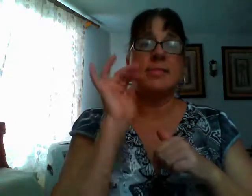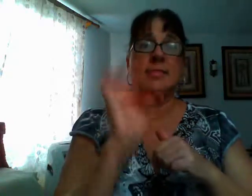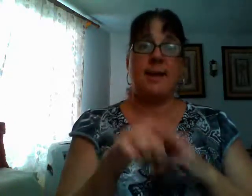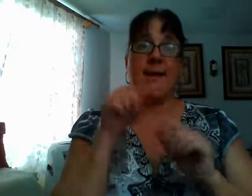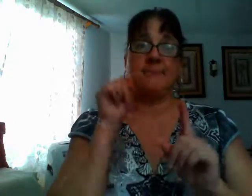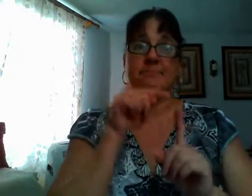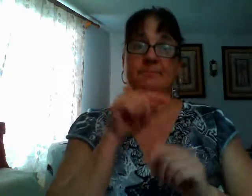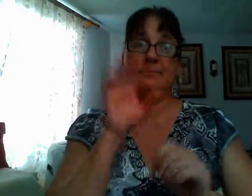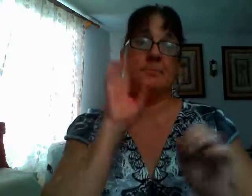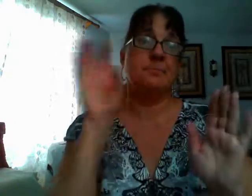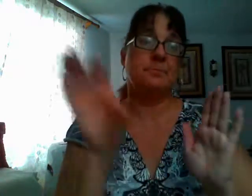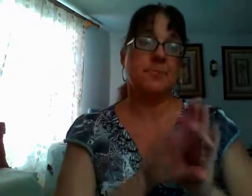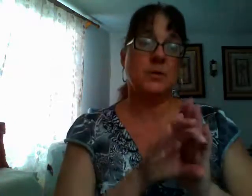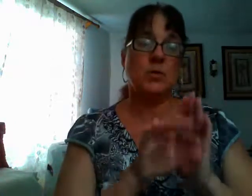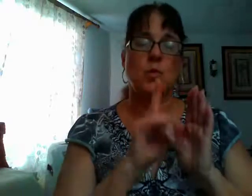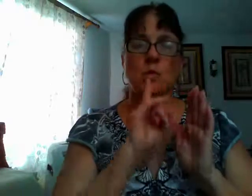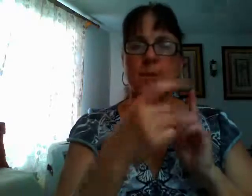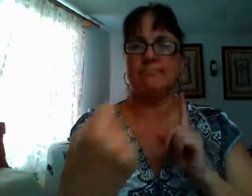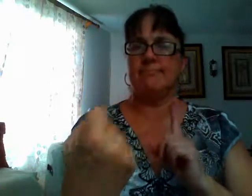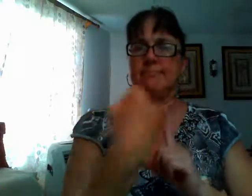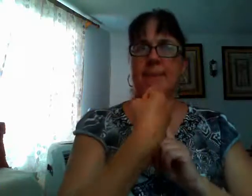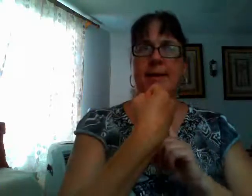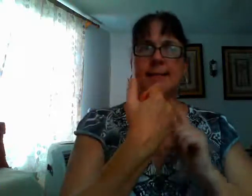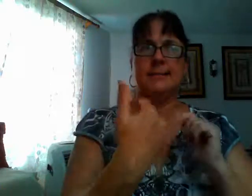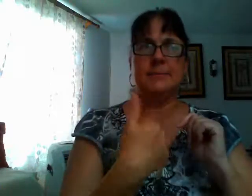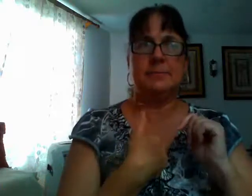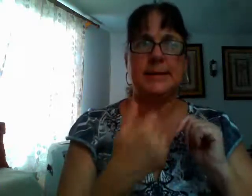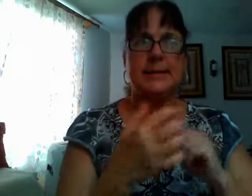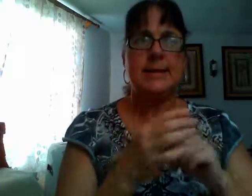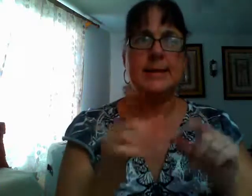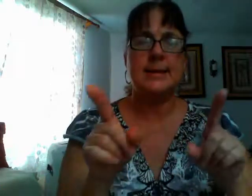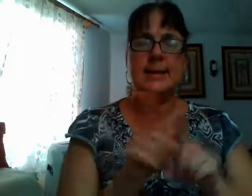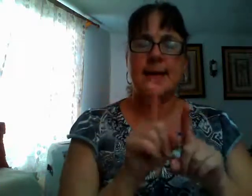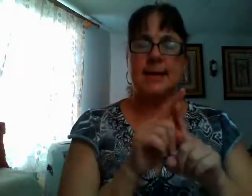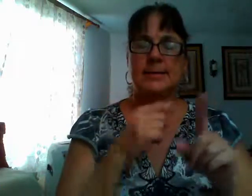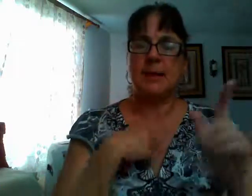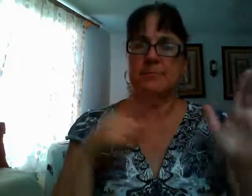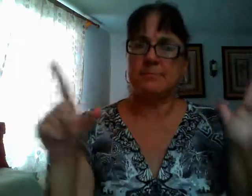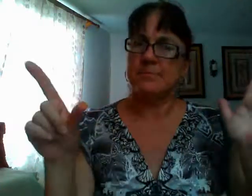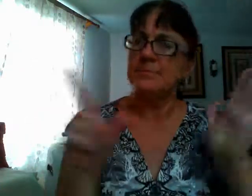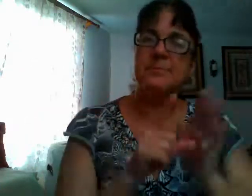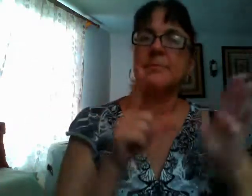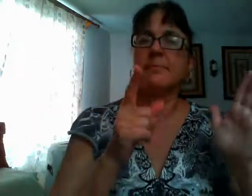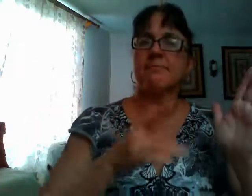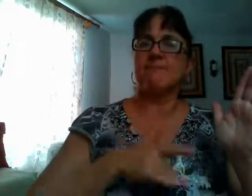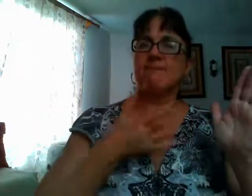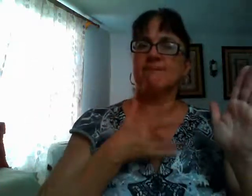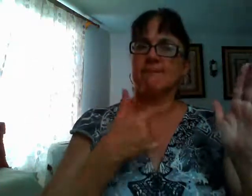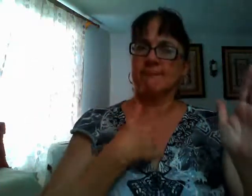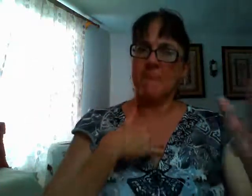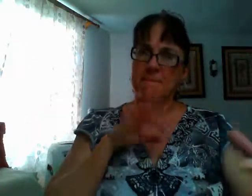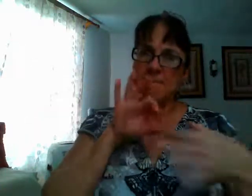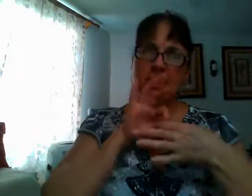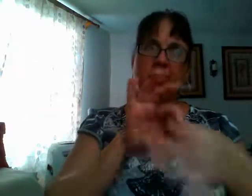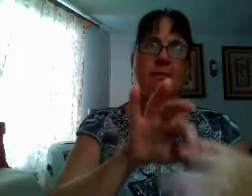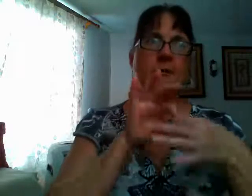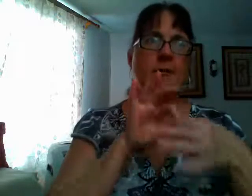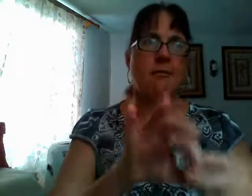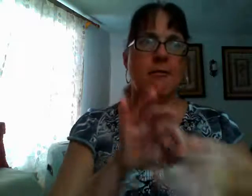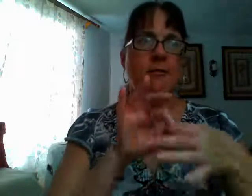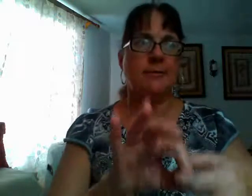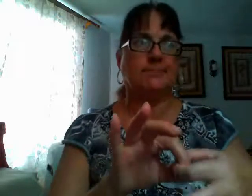That picture really impacted me as I immediately felt a sense of belonging there.